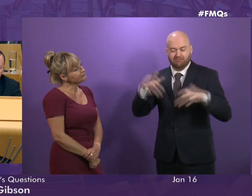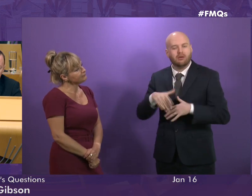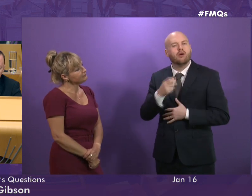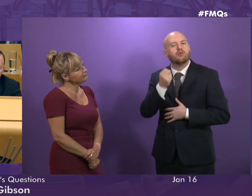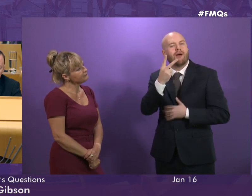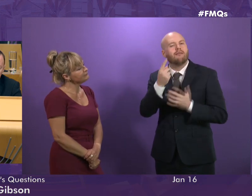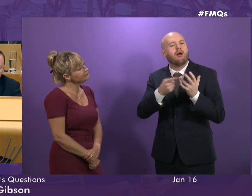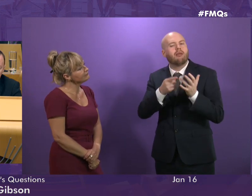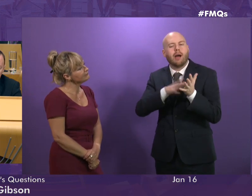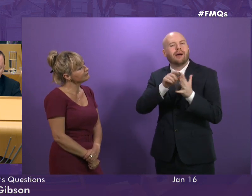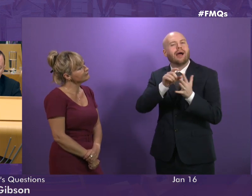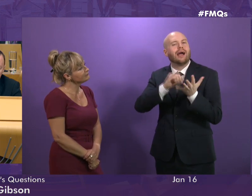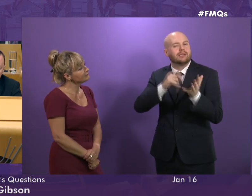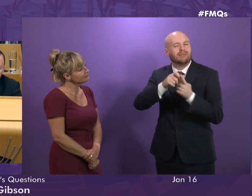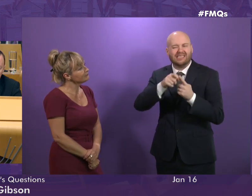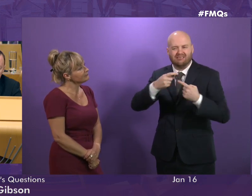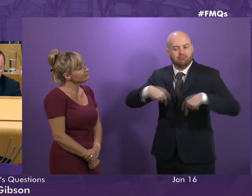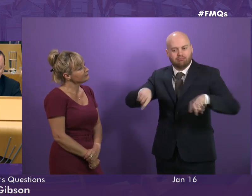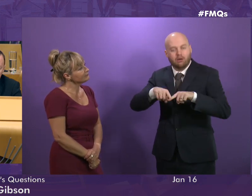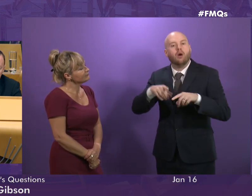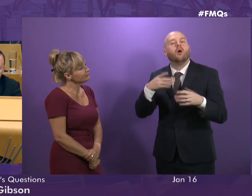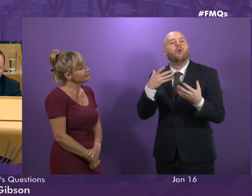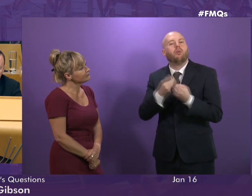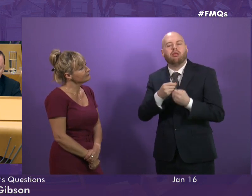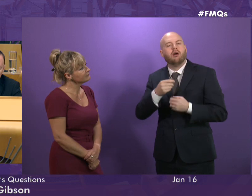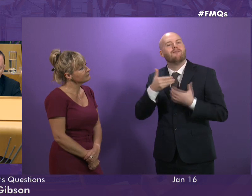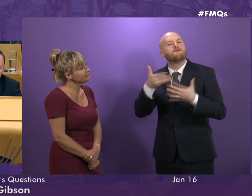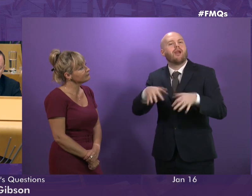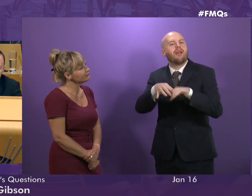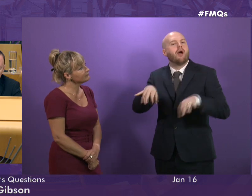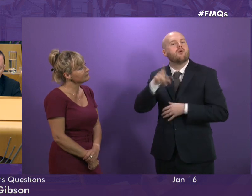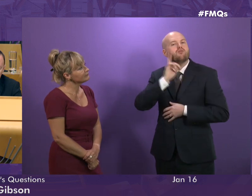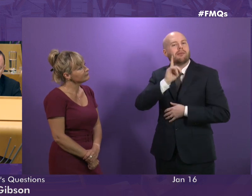women’s organisations, to discuss women’s sex-based rights. We heard from one of my